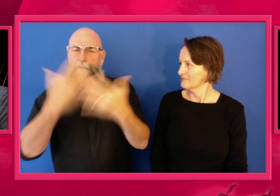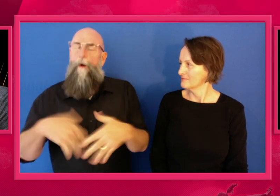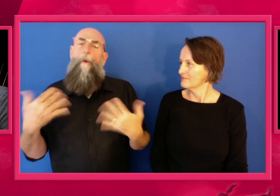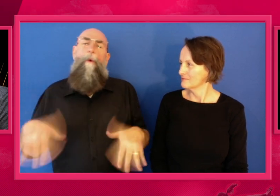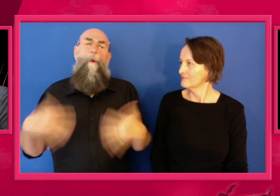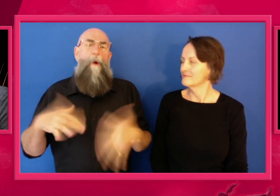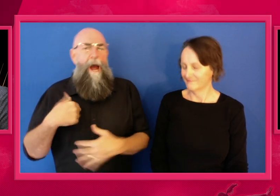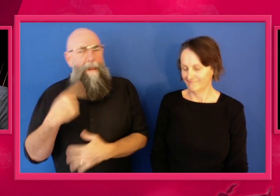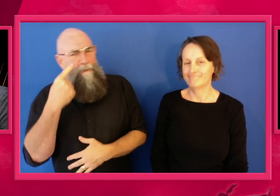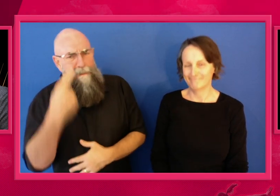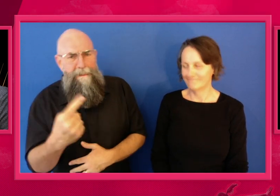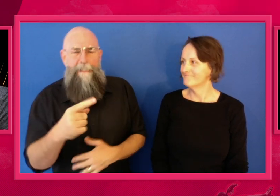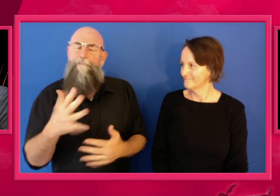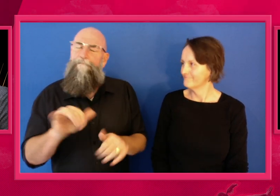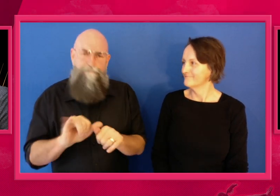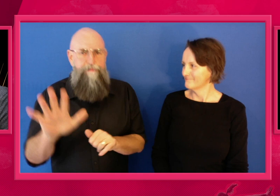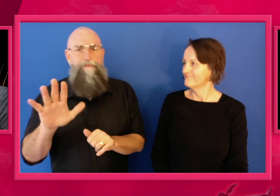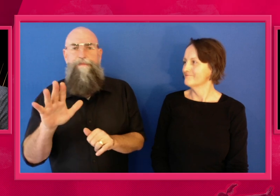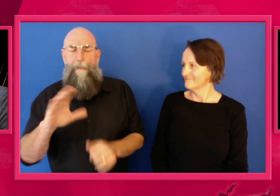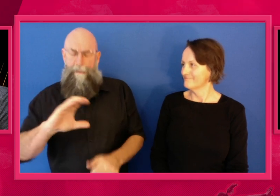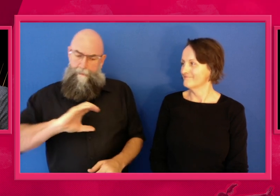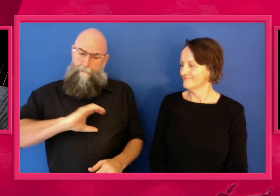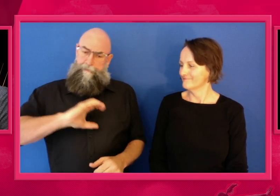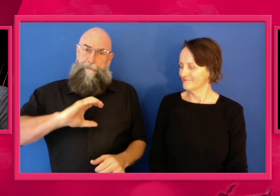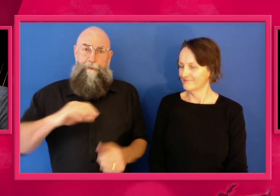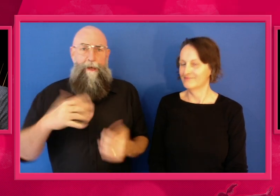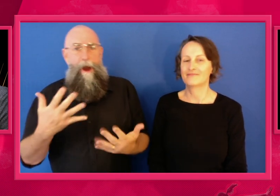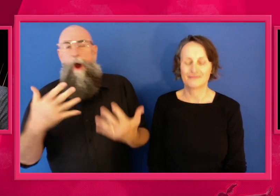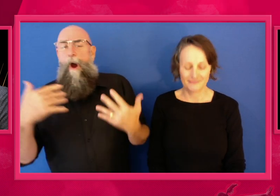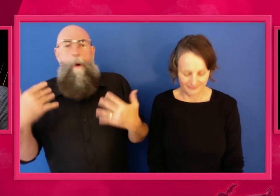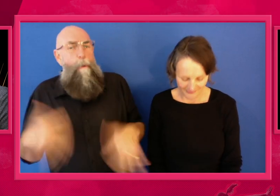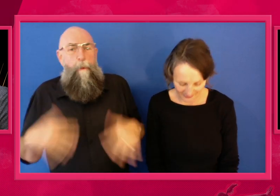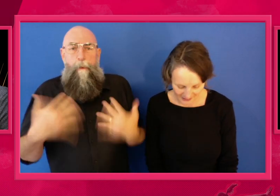that. Rheed McCracken, silverware extraordinaire. Rheed, welcome to the show.